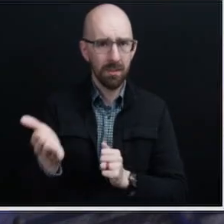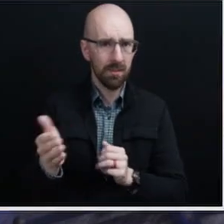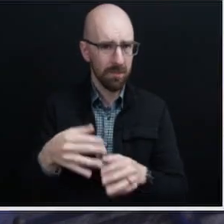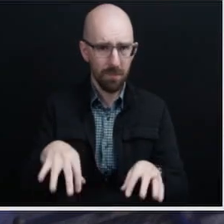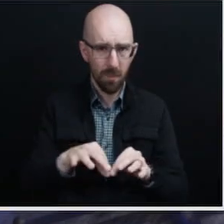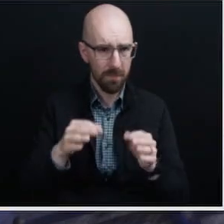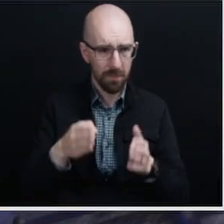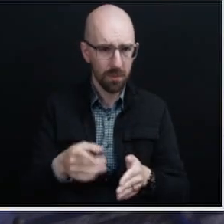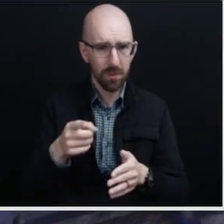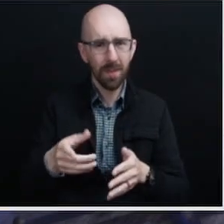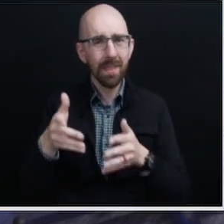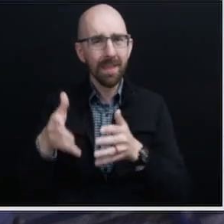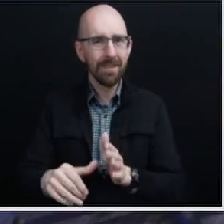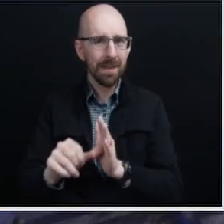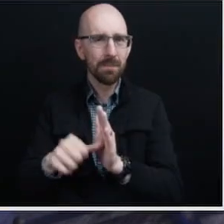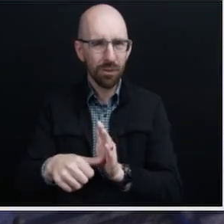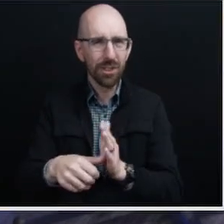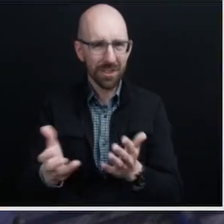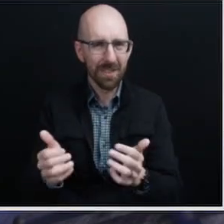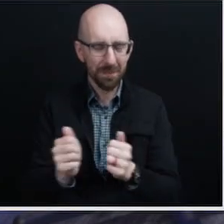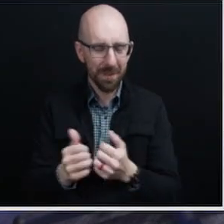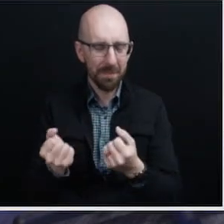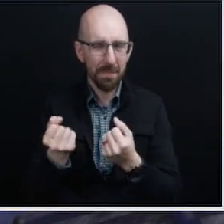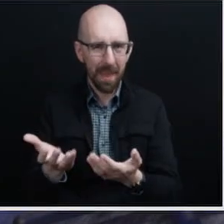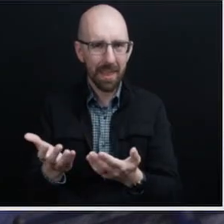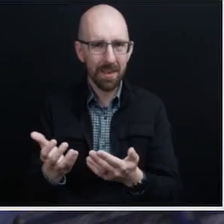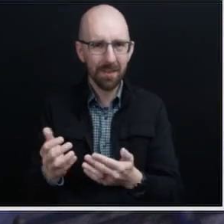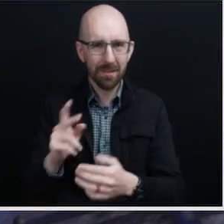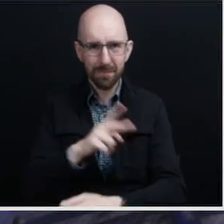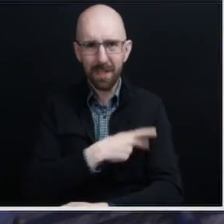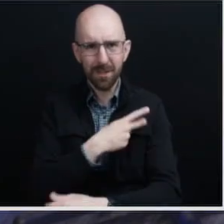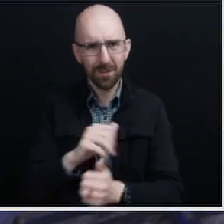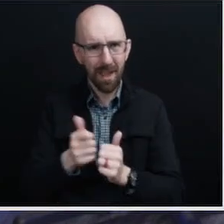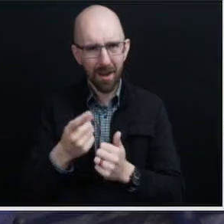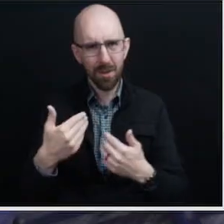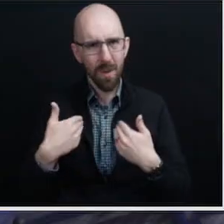a lasting impression with many of our patients. So, how do you have those conversations? Yeah,